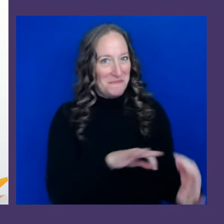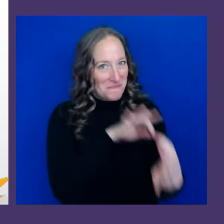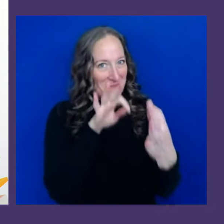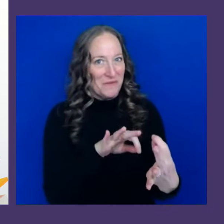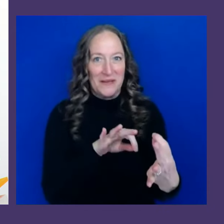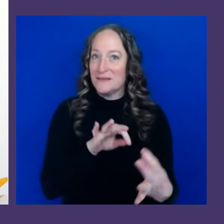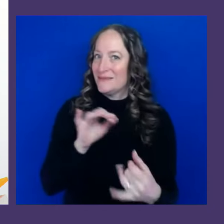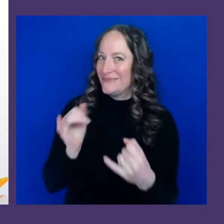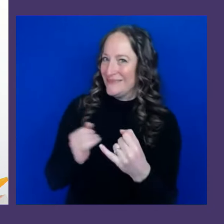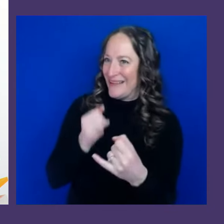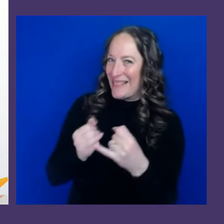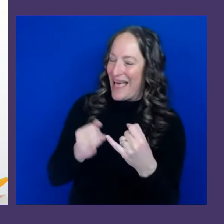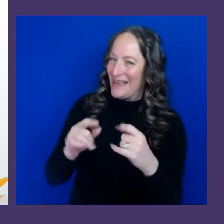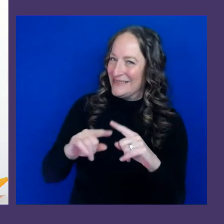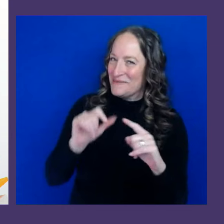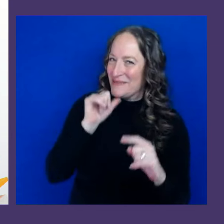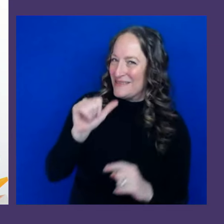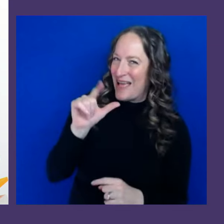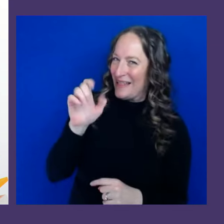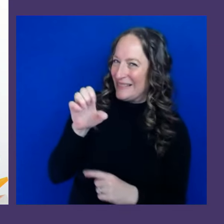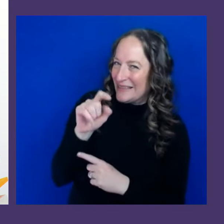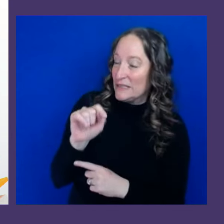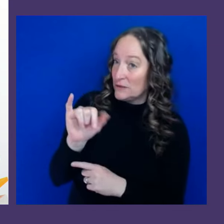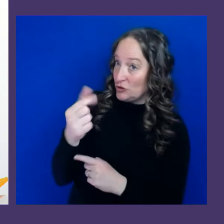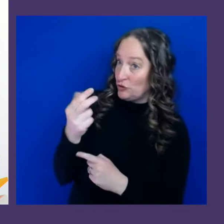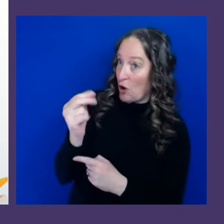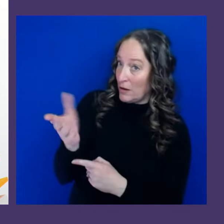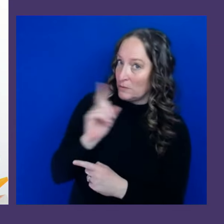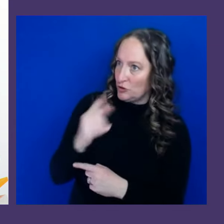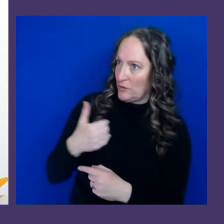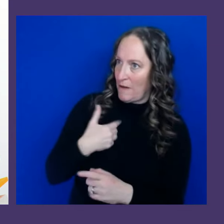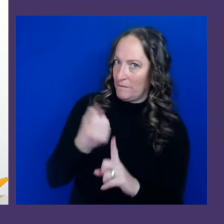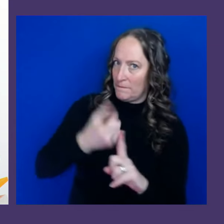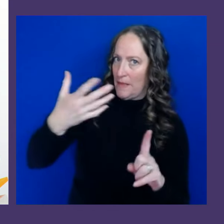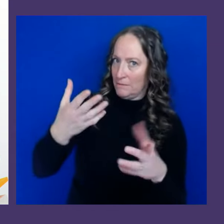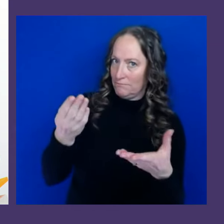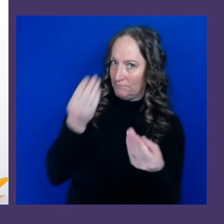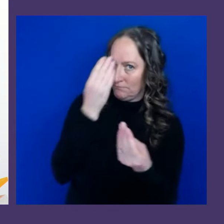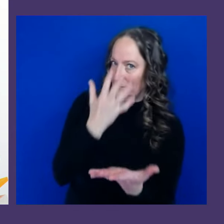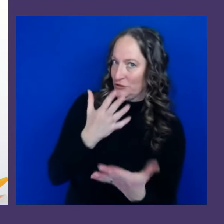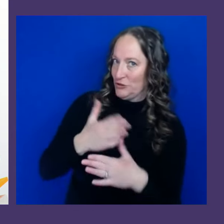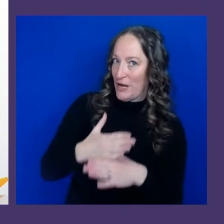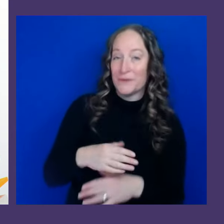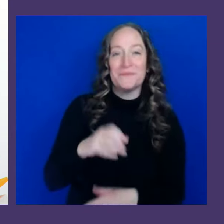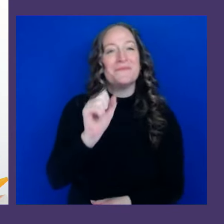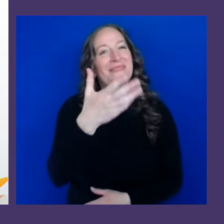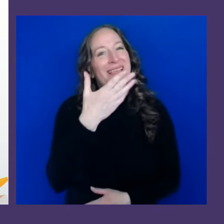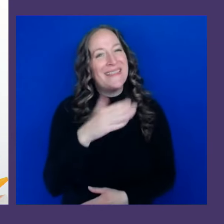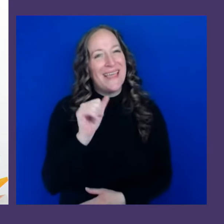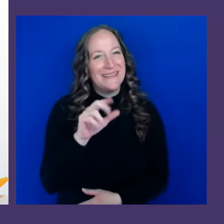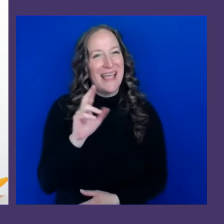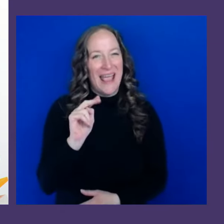I'm sure you have plenty to share. John Vicondoa: Thanks, Anne. The same